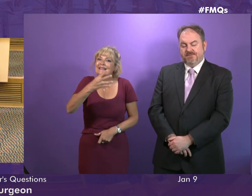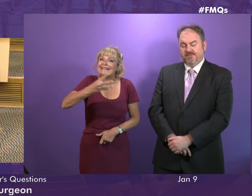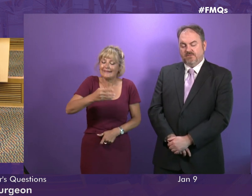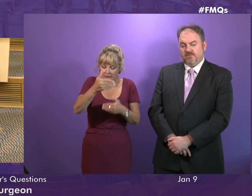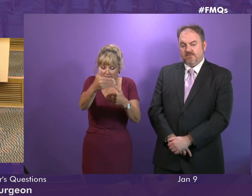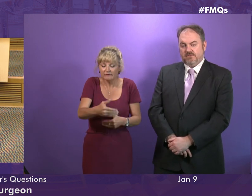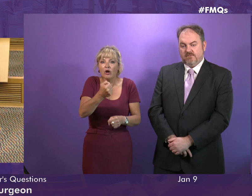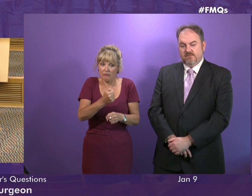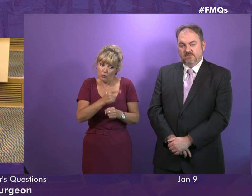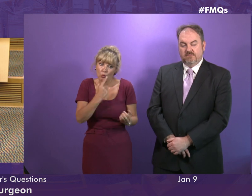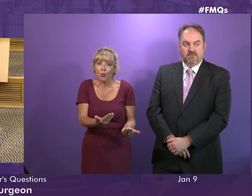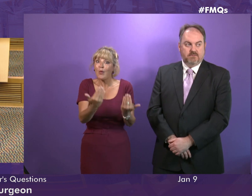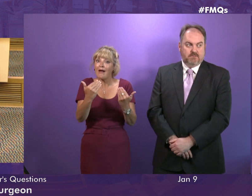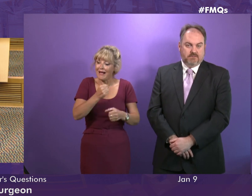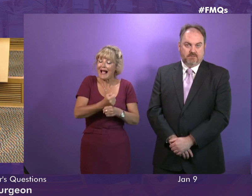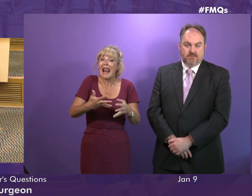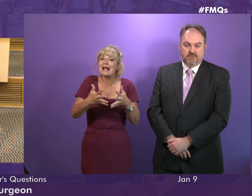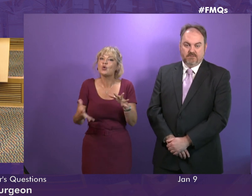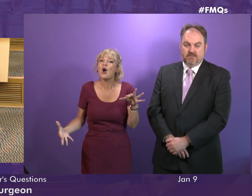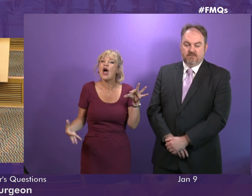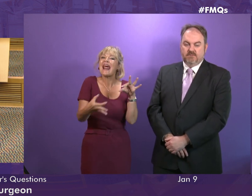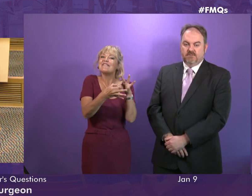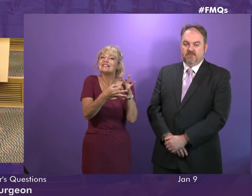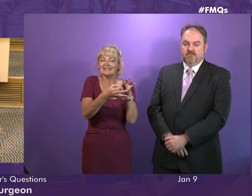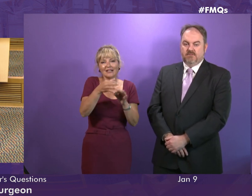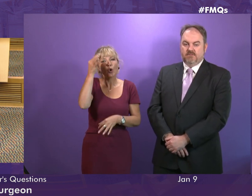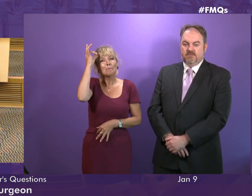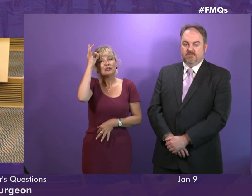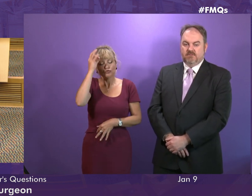for Government we welcomed the Glasgow connectivity commission report and committed to consideration